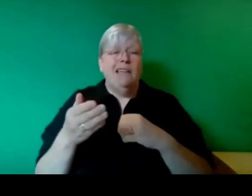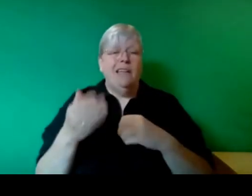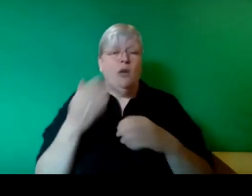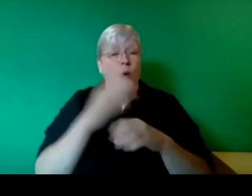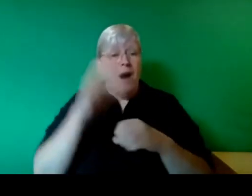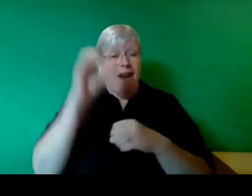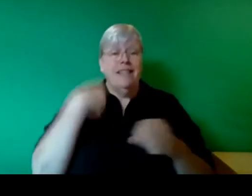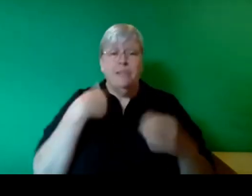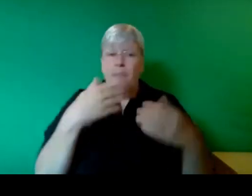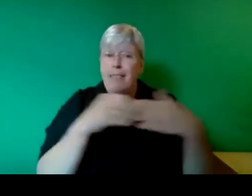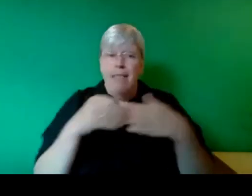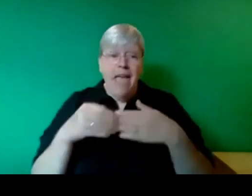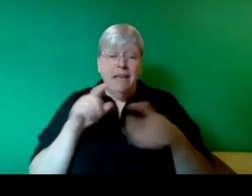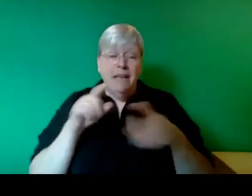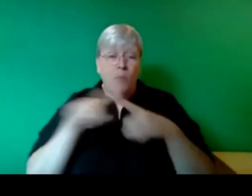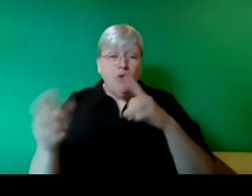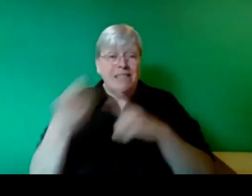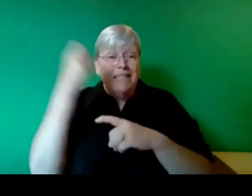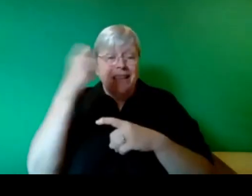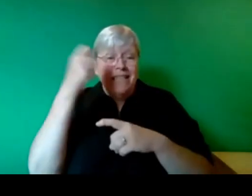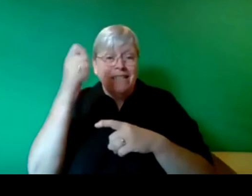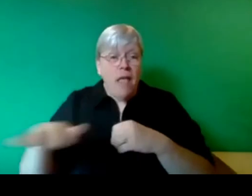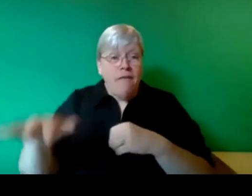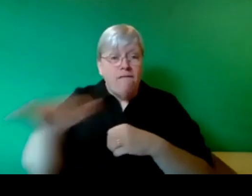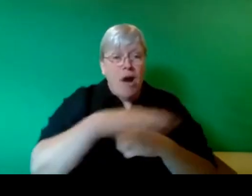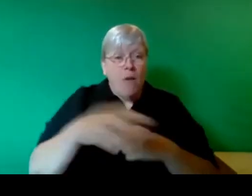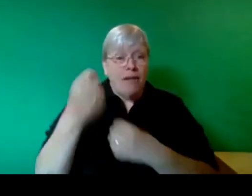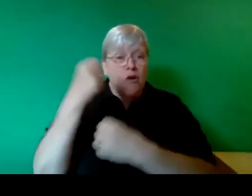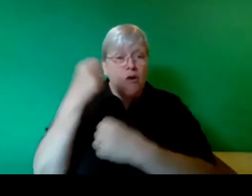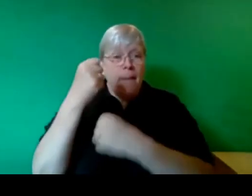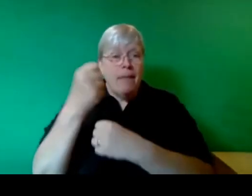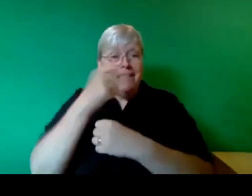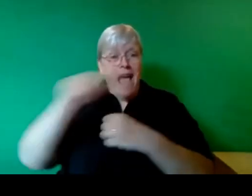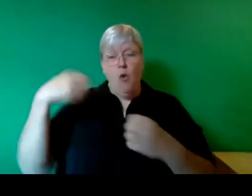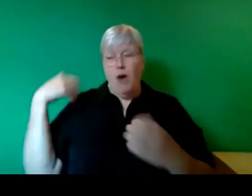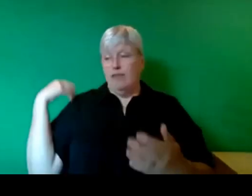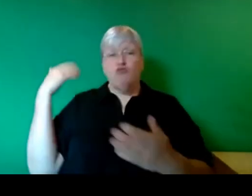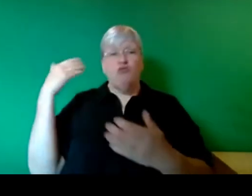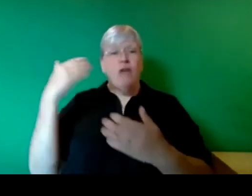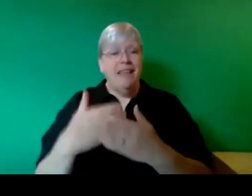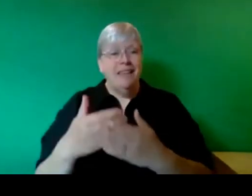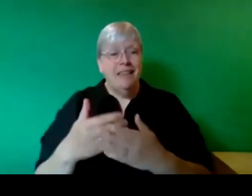environmental campaigns in our history. So I hope that we can insert that spirit of class